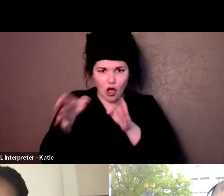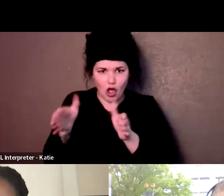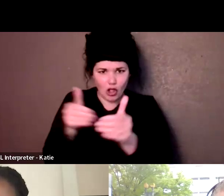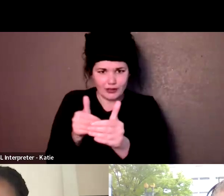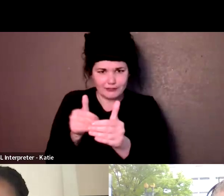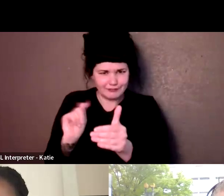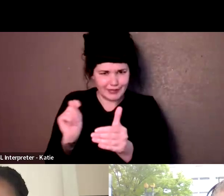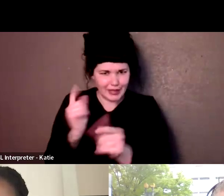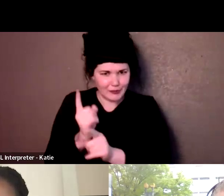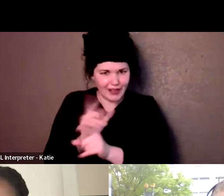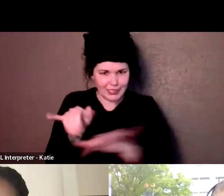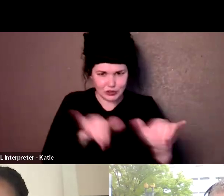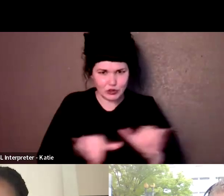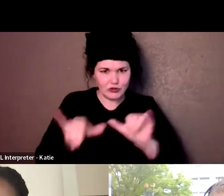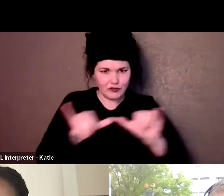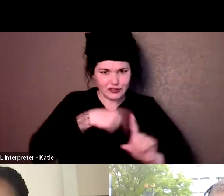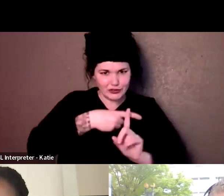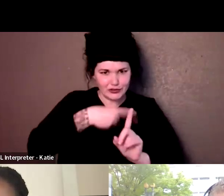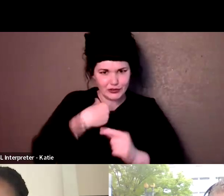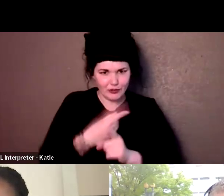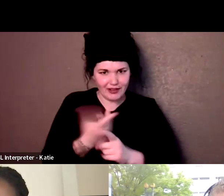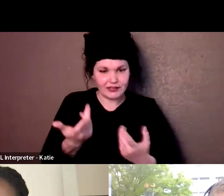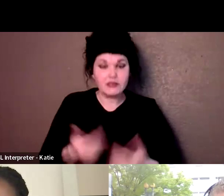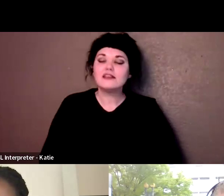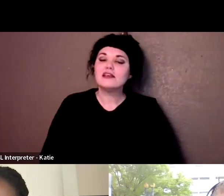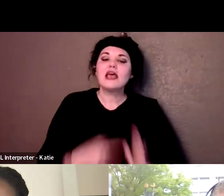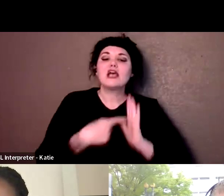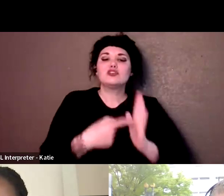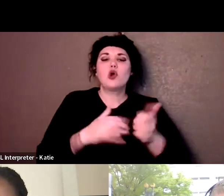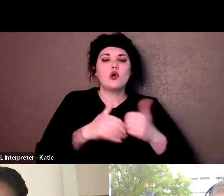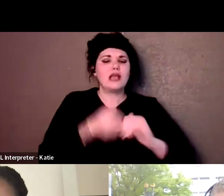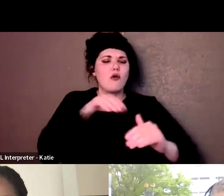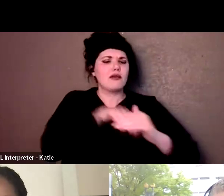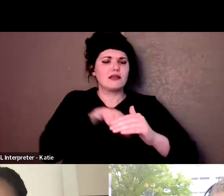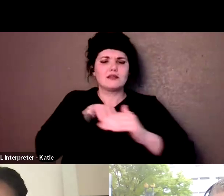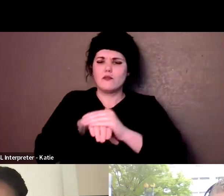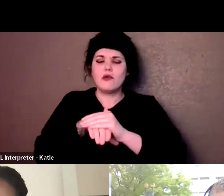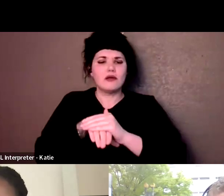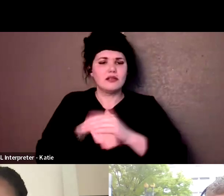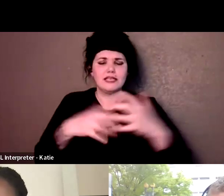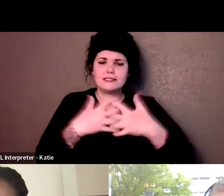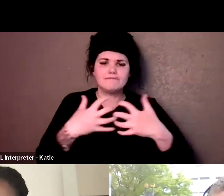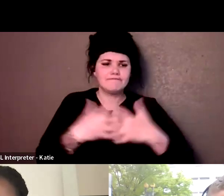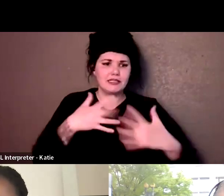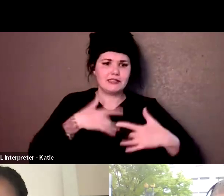that accessibility is generally beneficial for everyone in some space?" I think that's